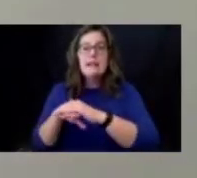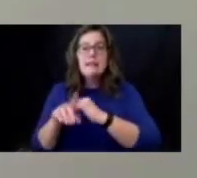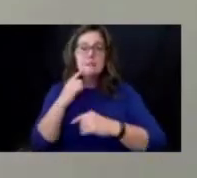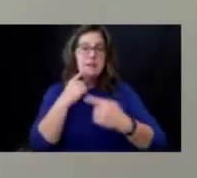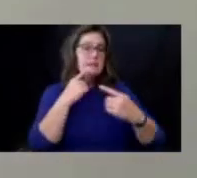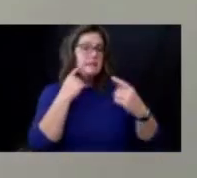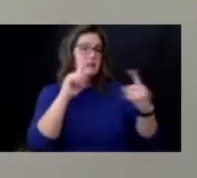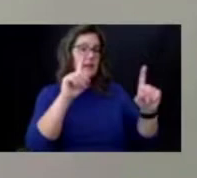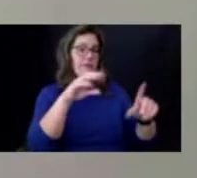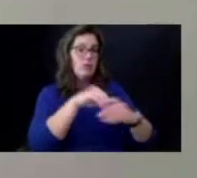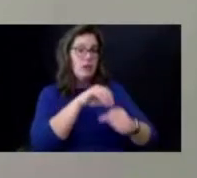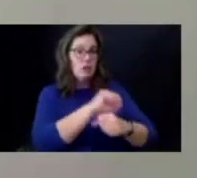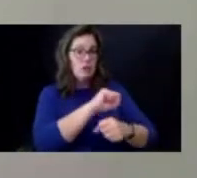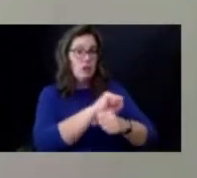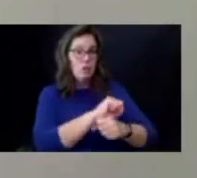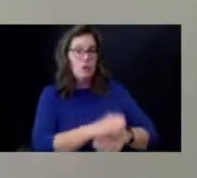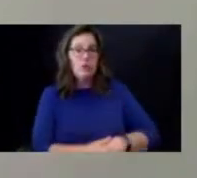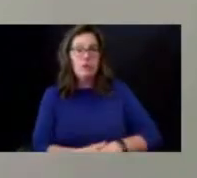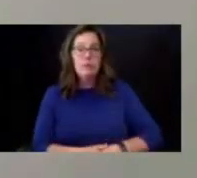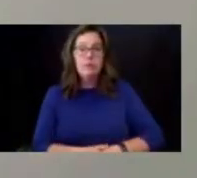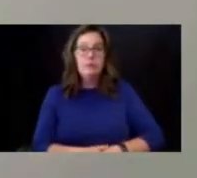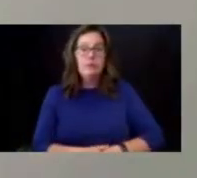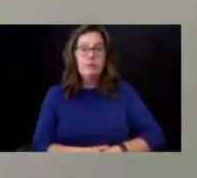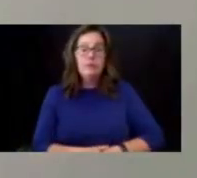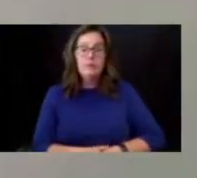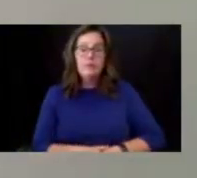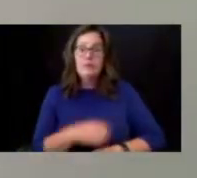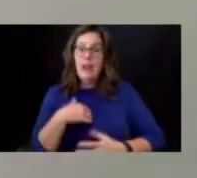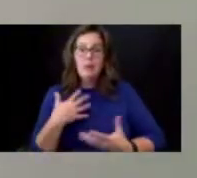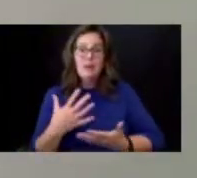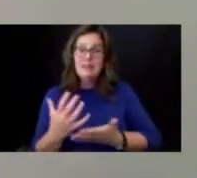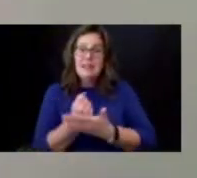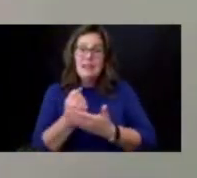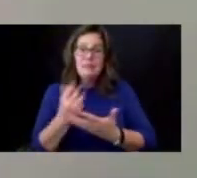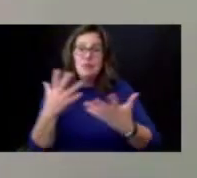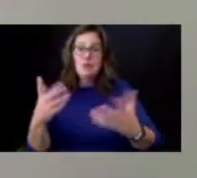um so i you know don't want to take up too much more air time i think i have a few minutes of